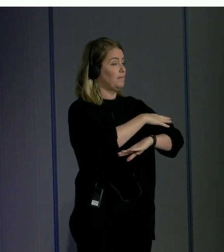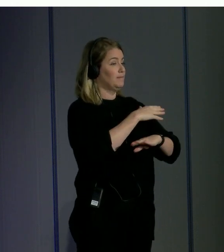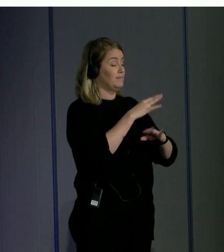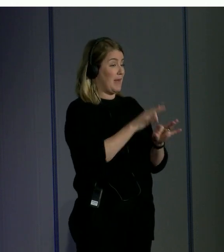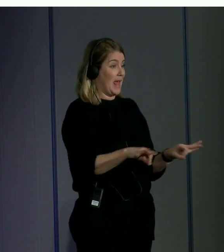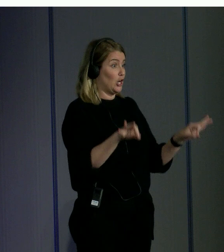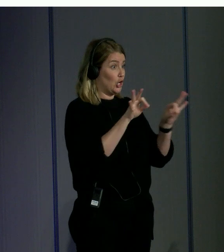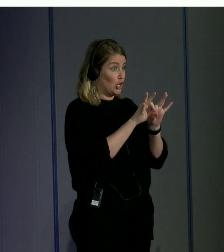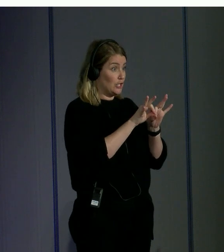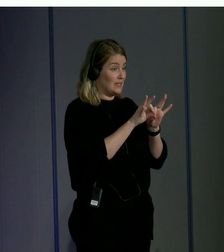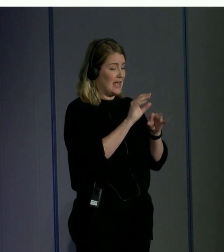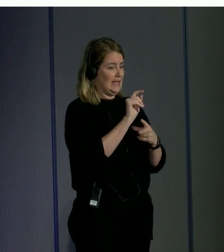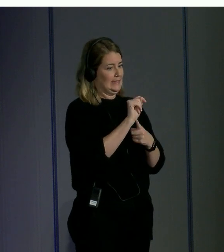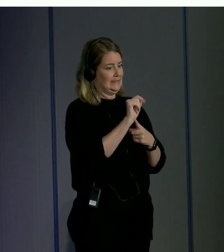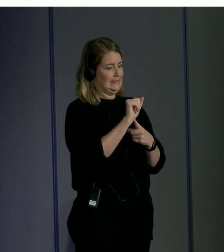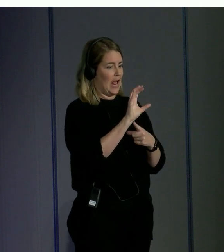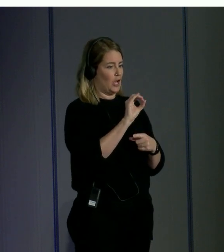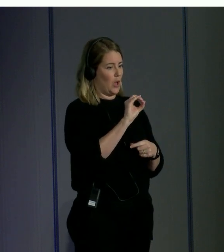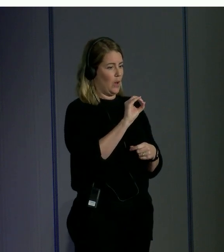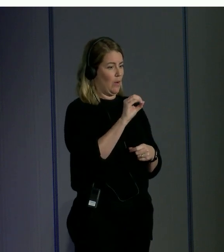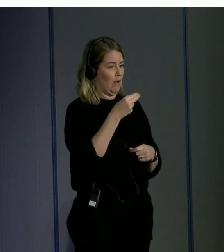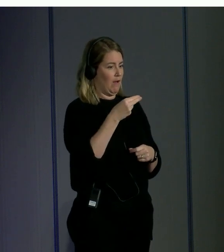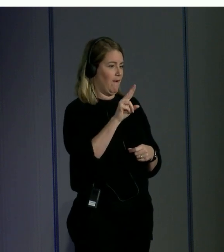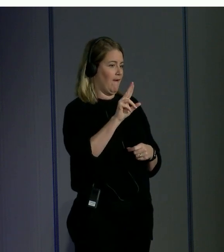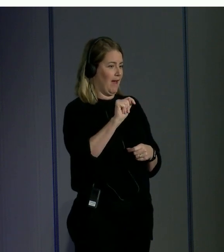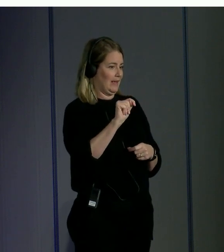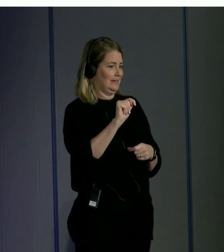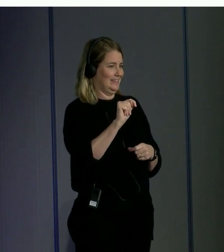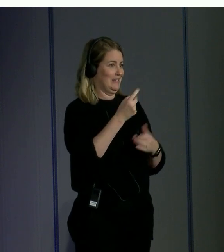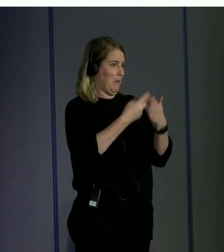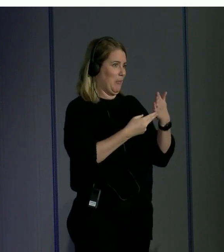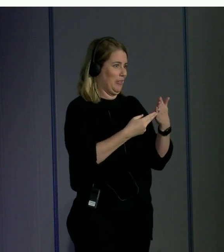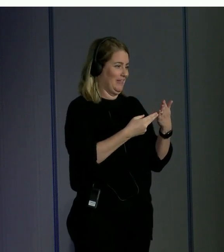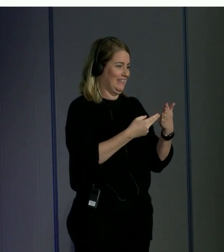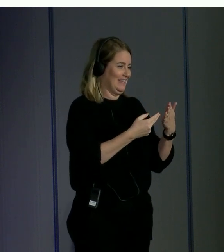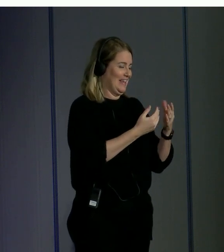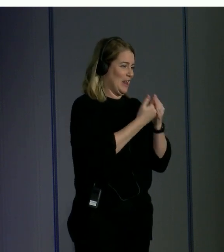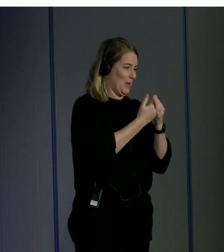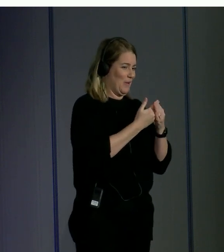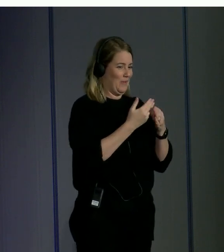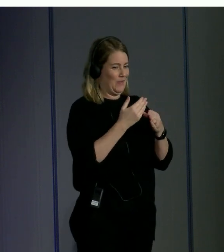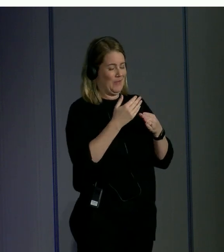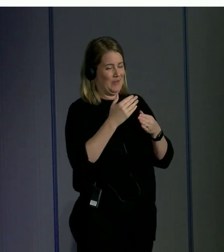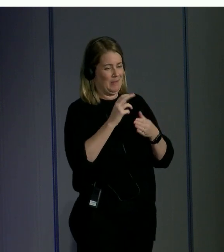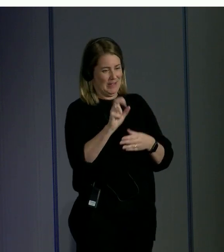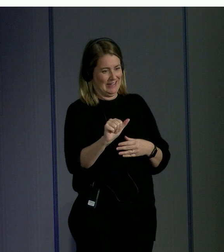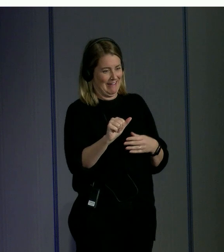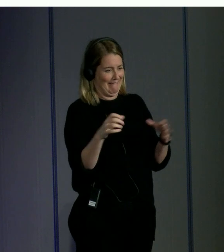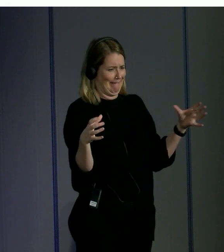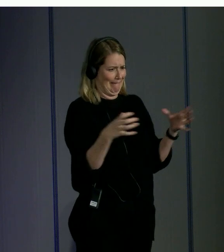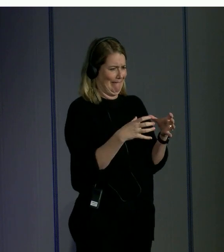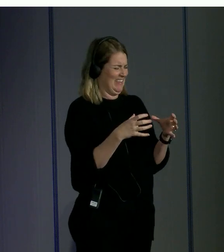KenTacoHut is a fast food restaurant that cannot exist because of the logistics and